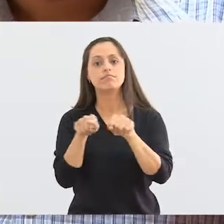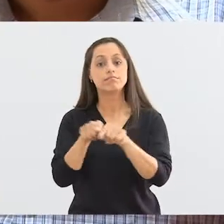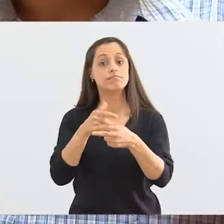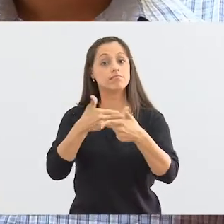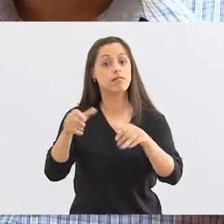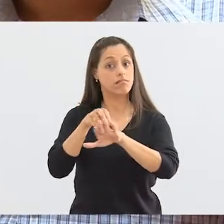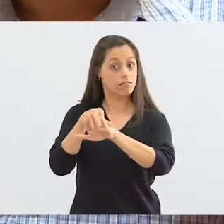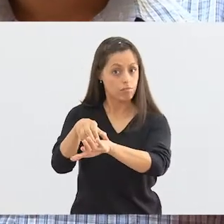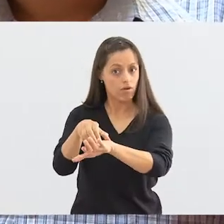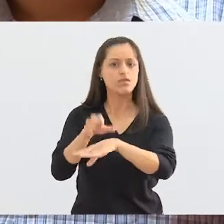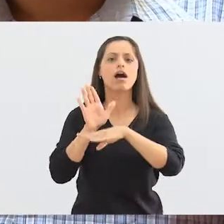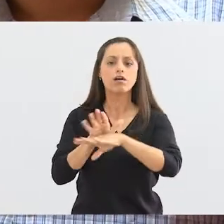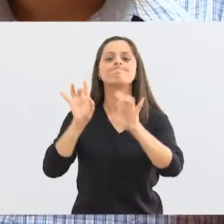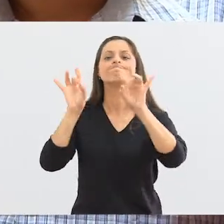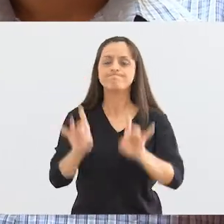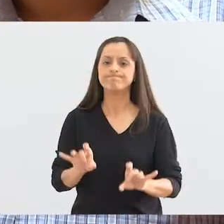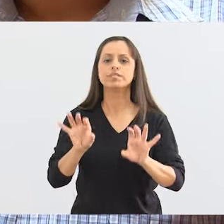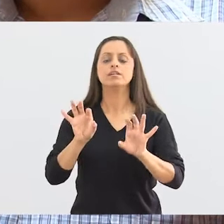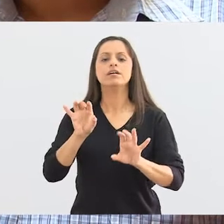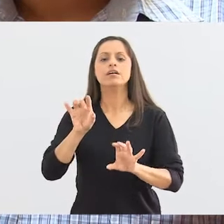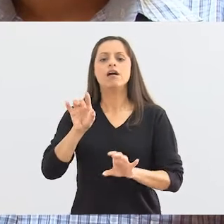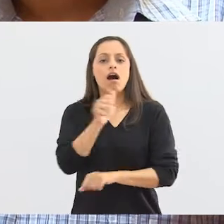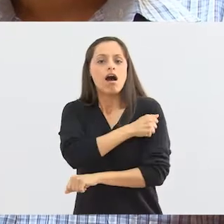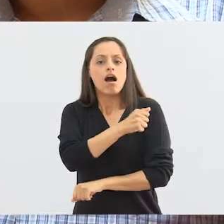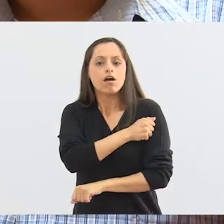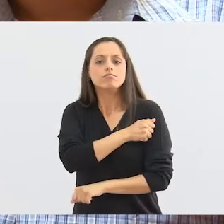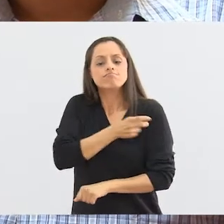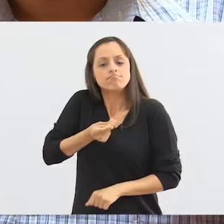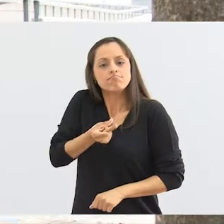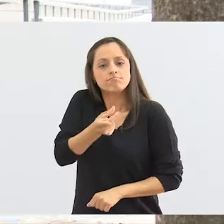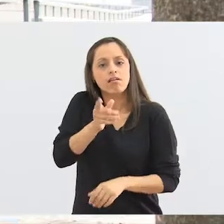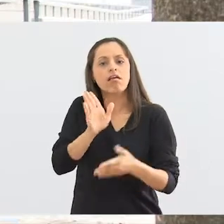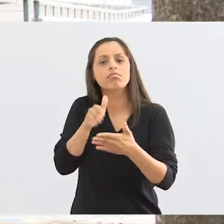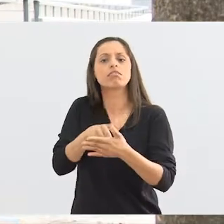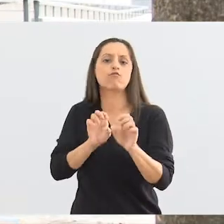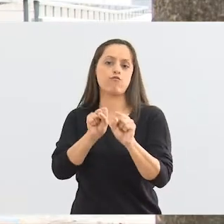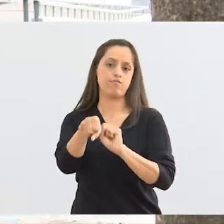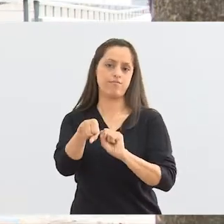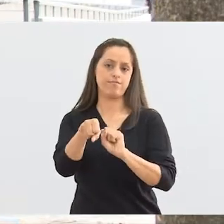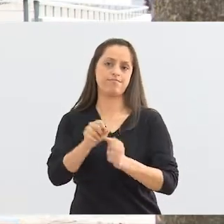then 2% in 2015 and reaching 5% in 2018.